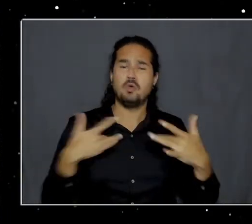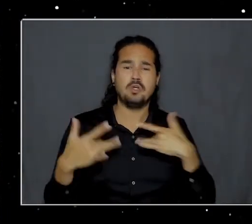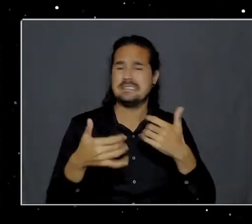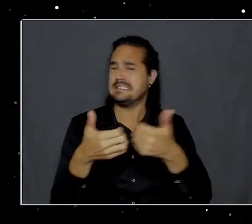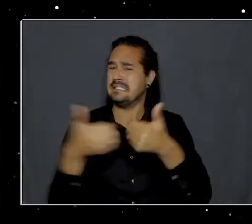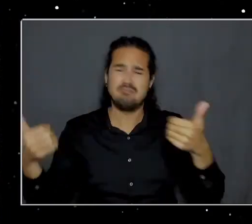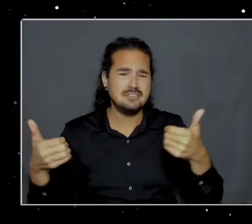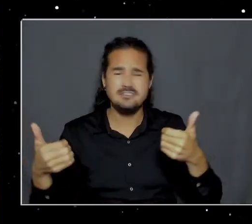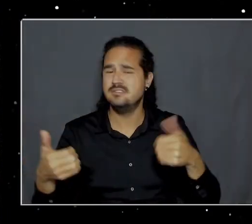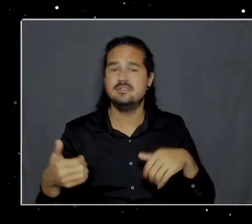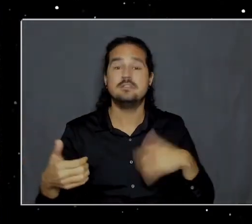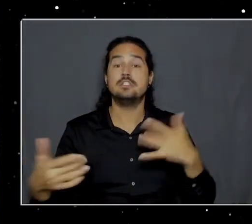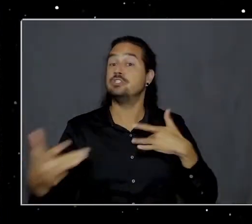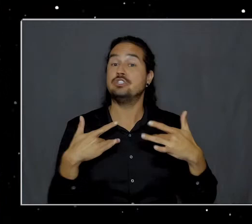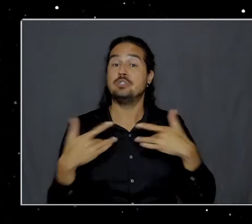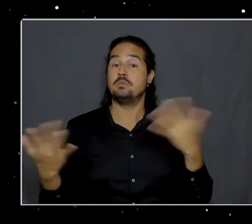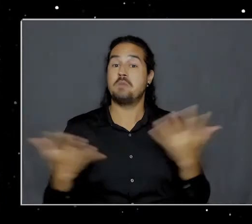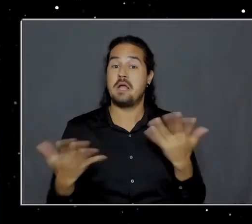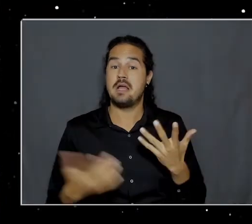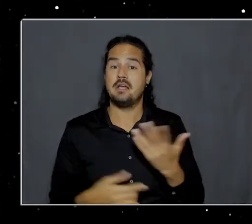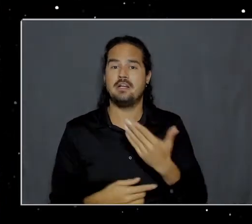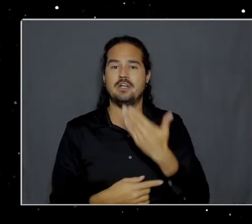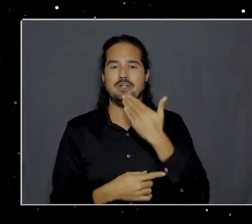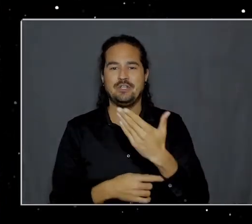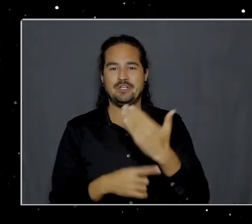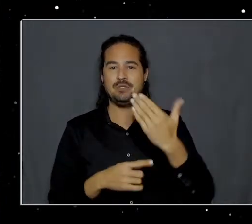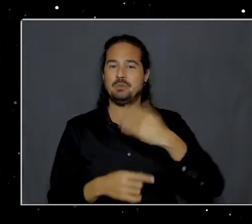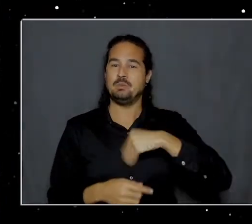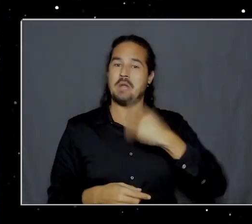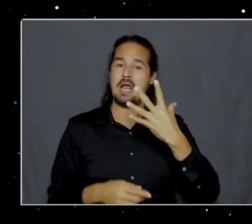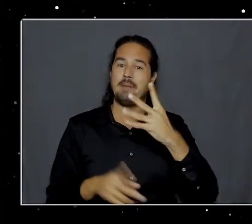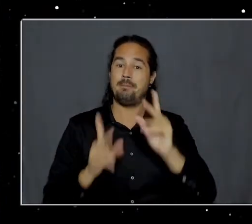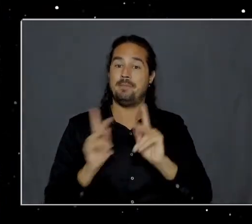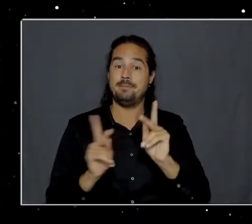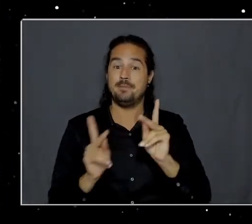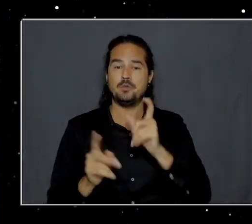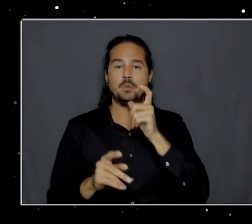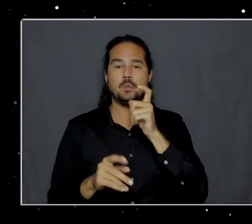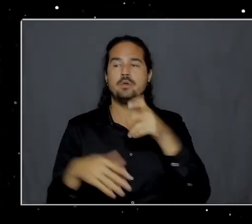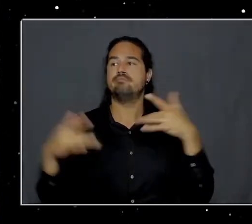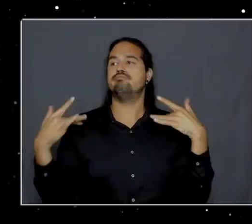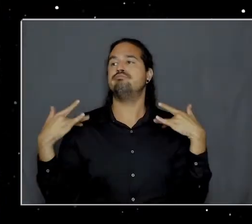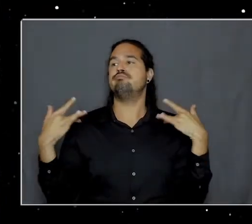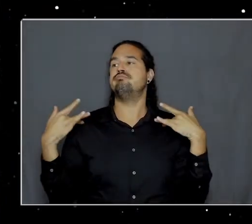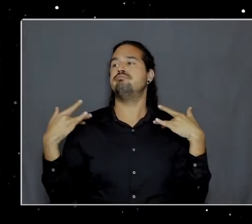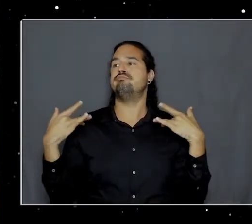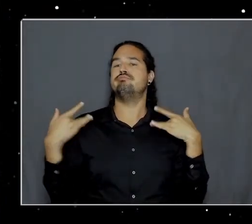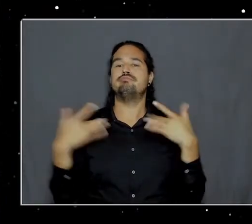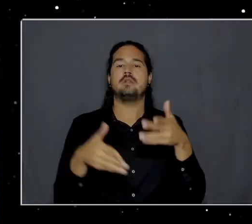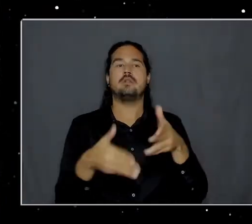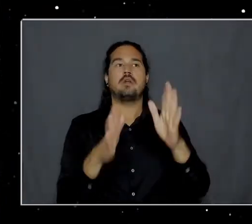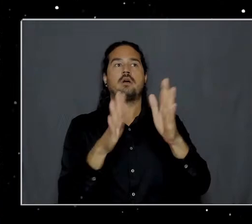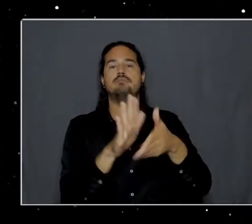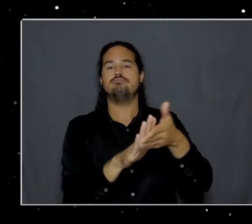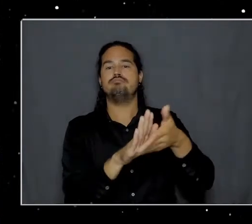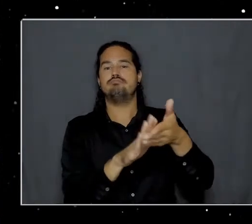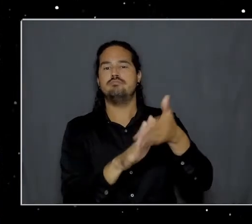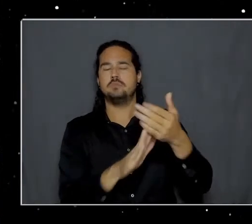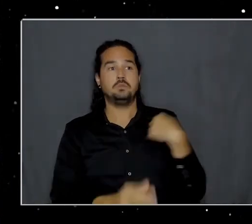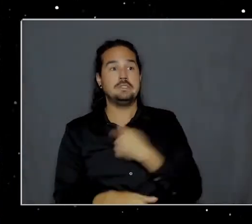AGAIN, THE REVEREND DR. KING SAID, "I'M NOT WORRIED ABOUT THE SEGREGATIONIST, THE RACISTS. I'M WORRIED ABOUT THE GOOD WHITE PEOPLE WHO JUST RELAX," IF YOU WILL. SO IF WE'RE GOING TO GO AGAINST